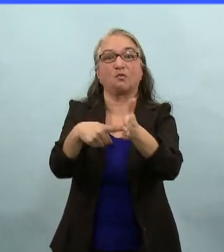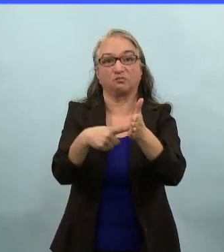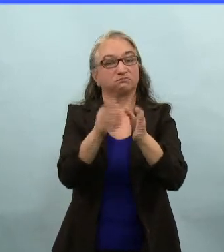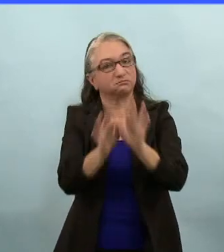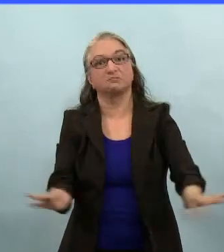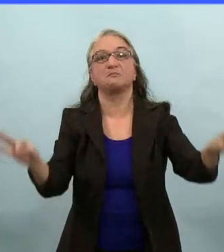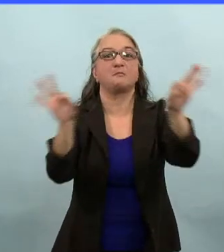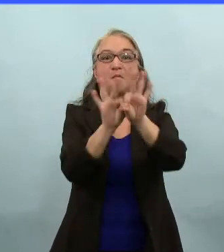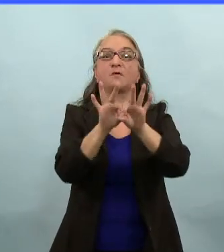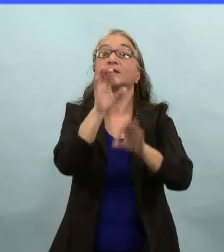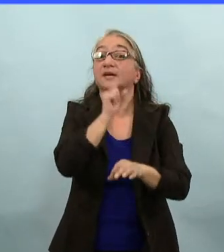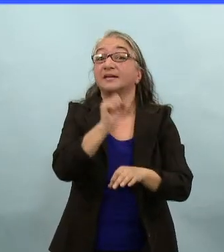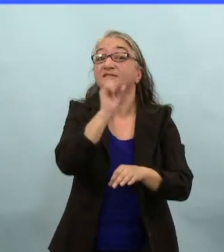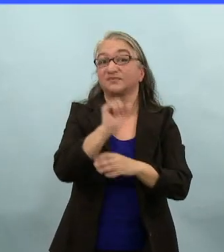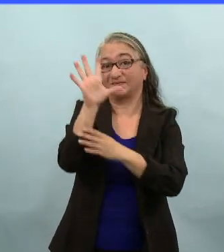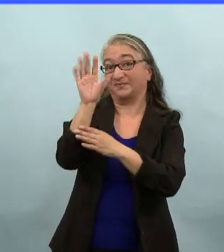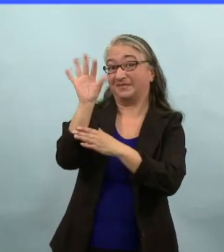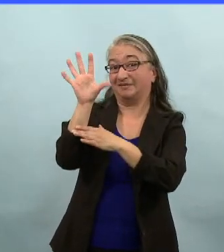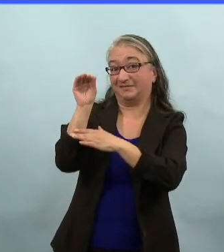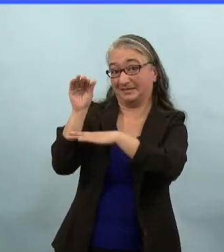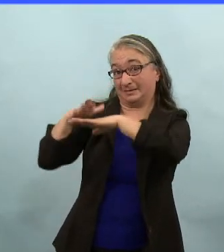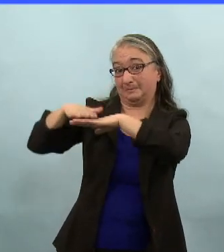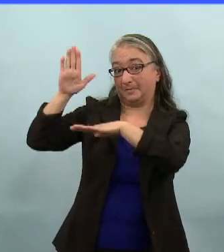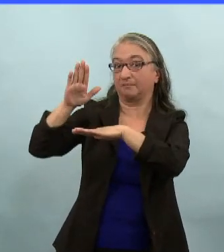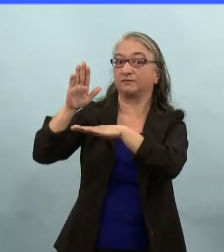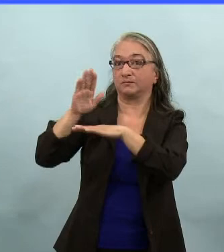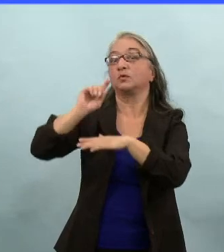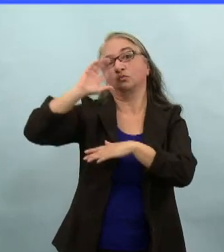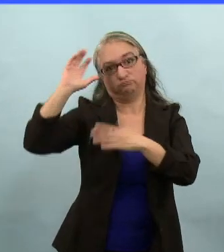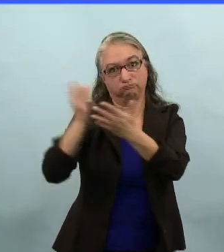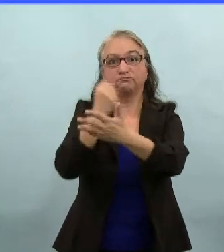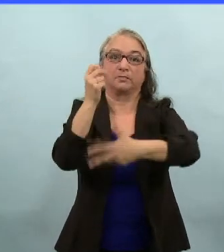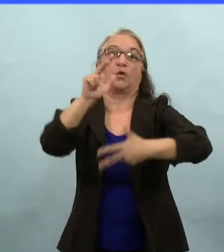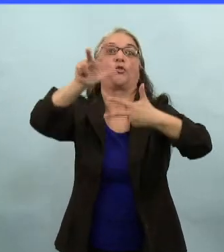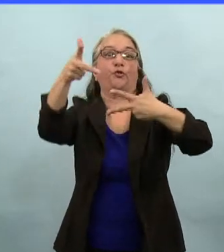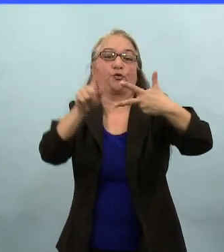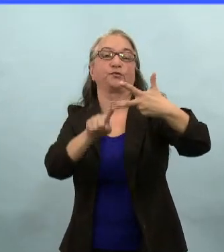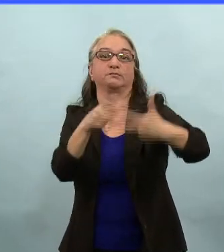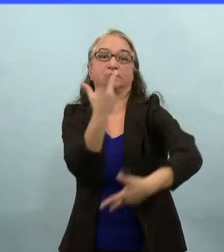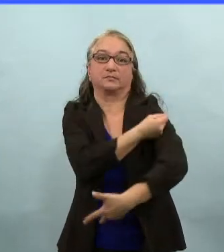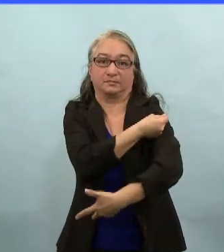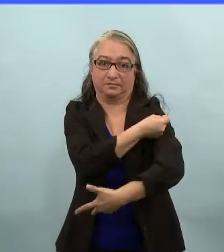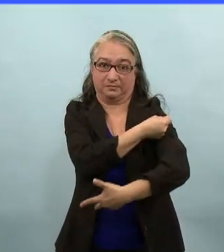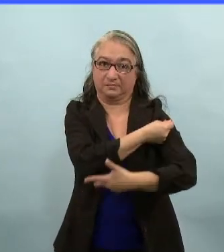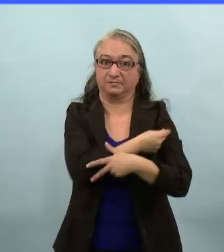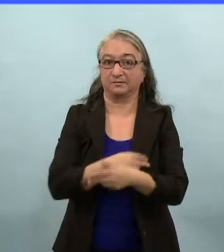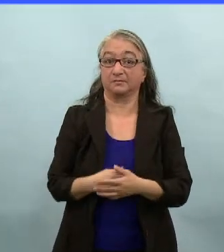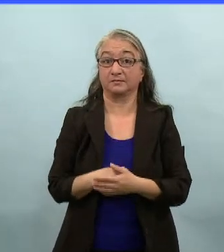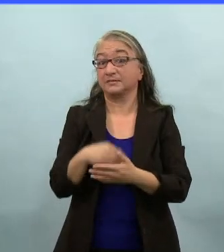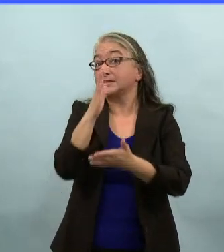if you have health conditions and many of us do like diabetes heart disease copd